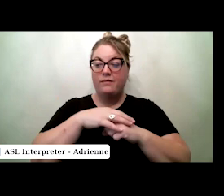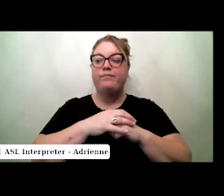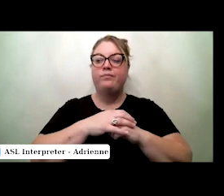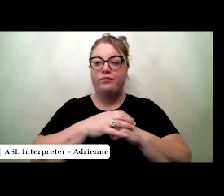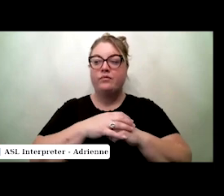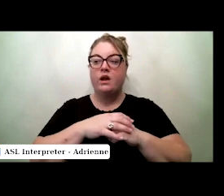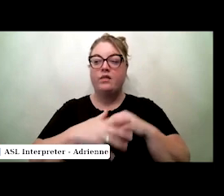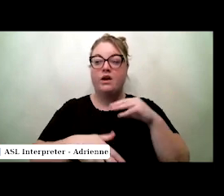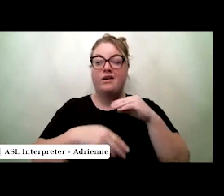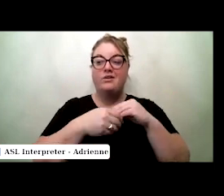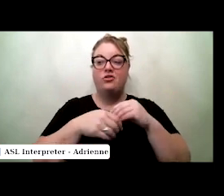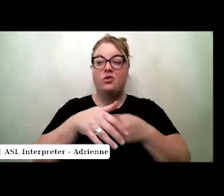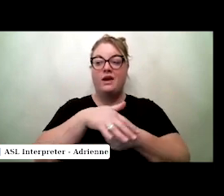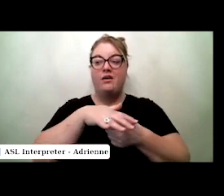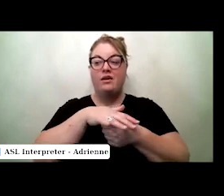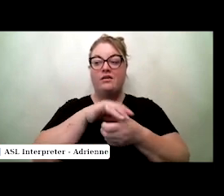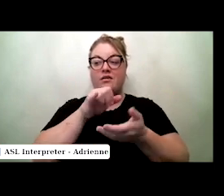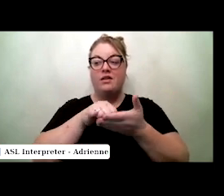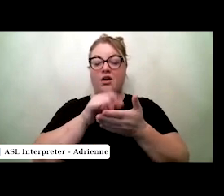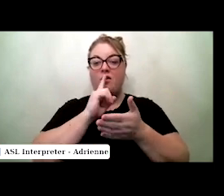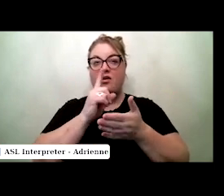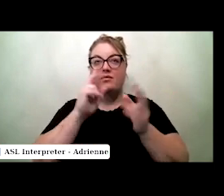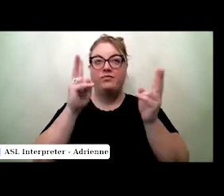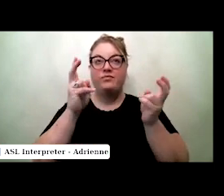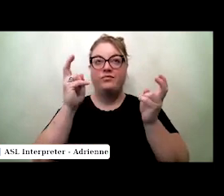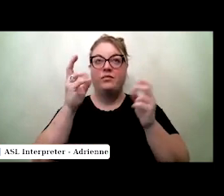There are additional areas that fell outside of the 3.